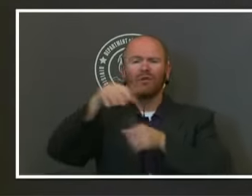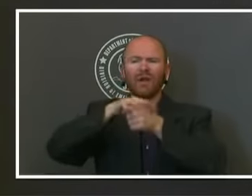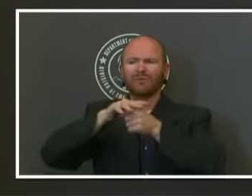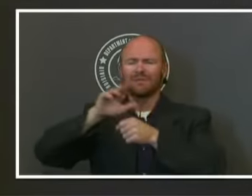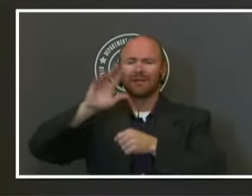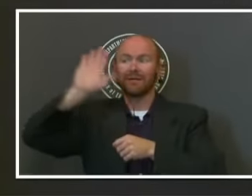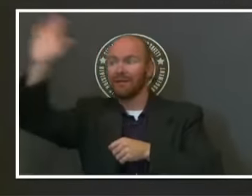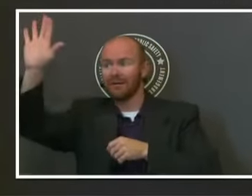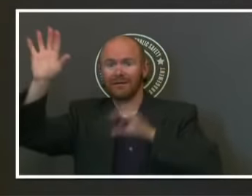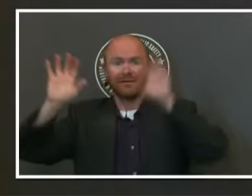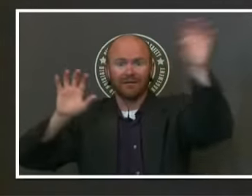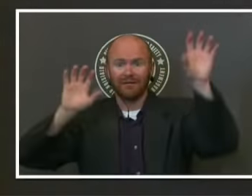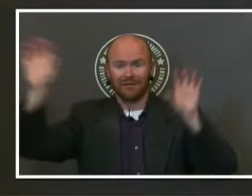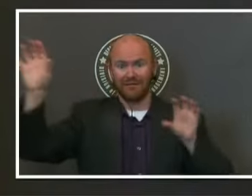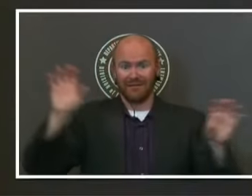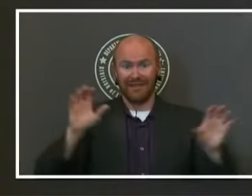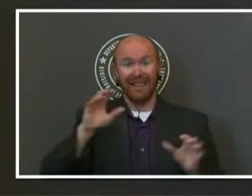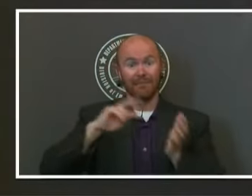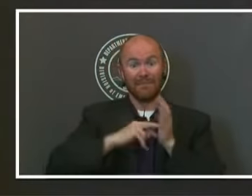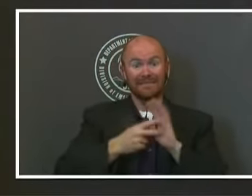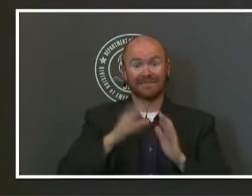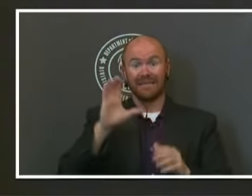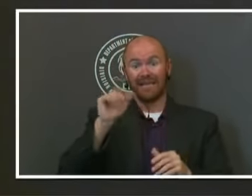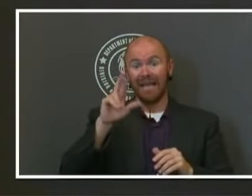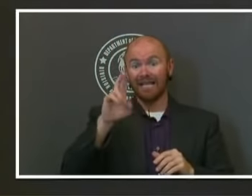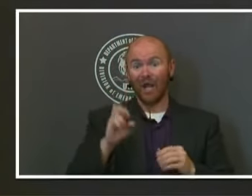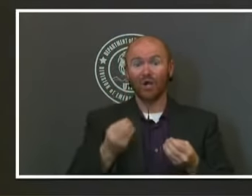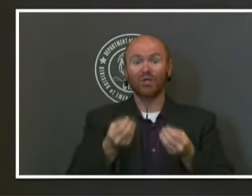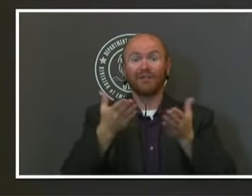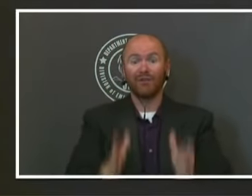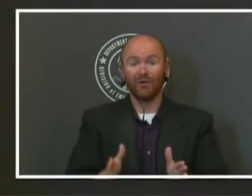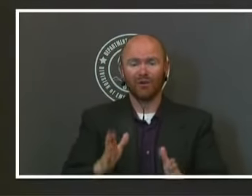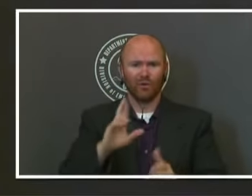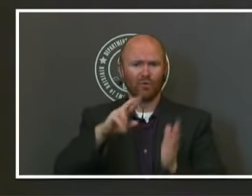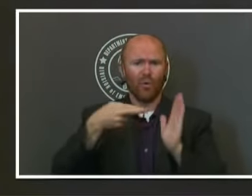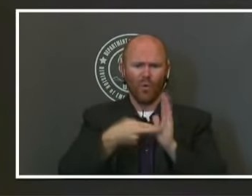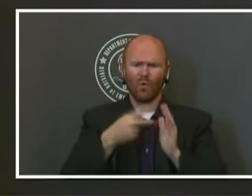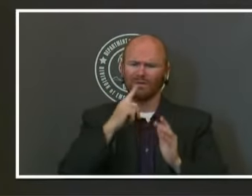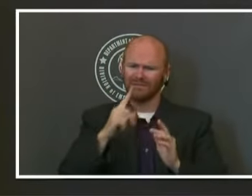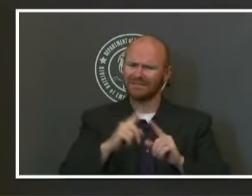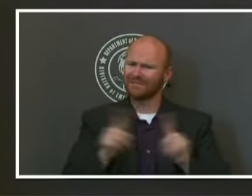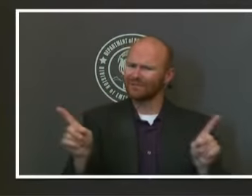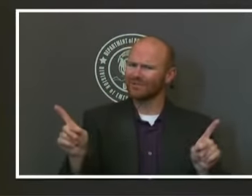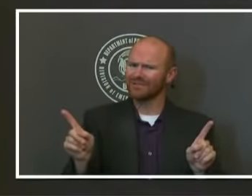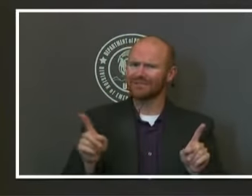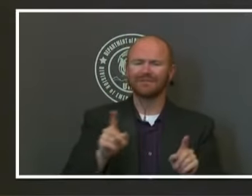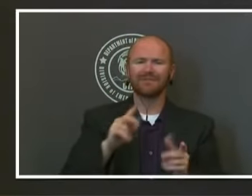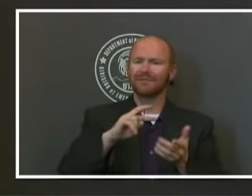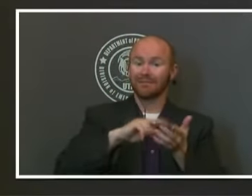is that our caregiver roles will